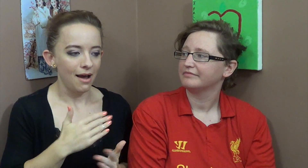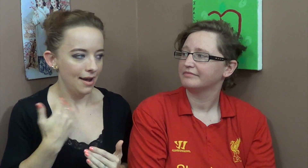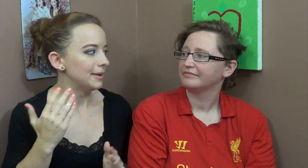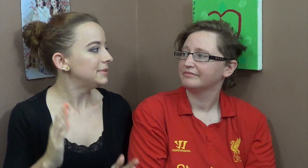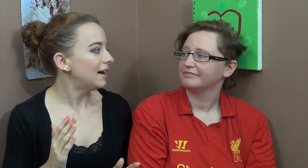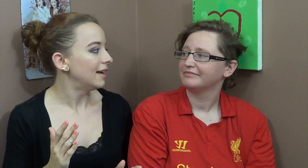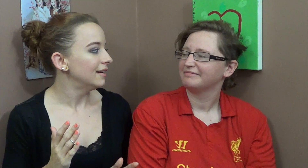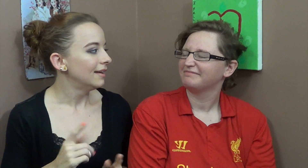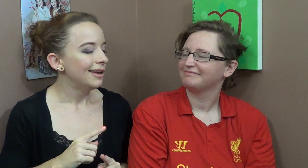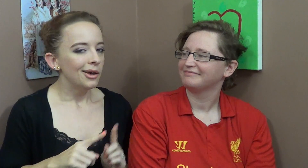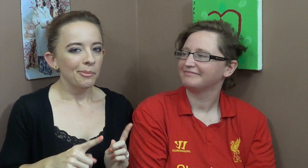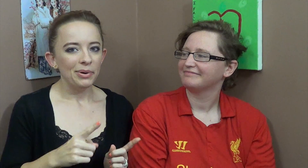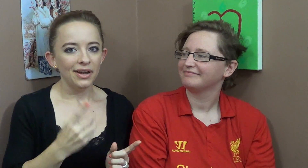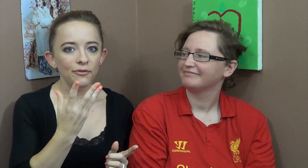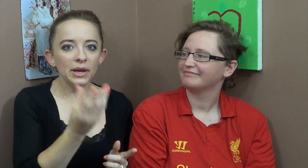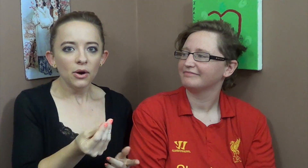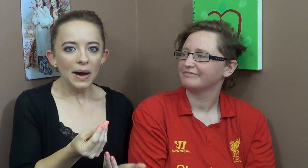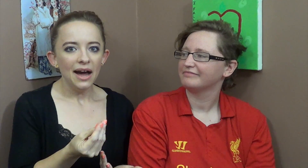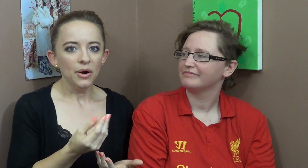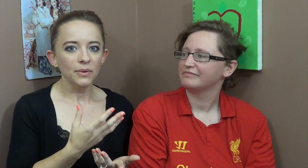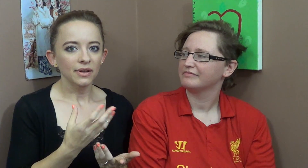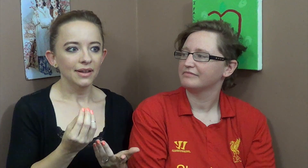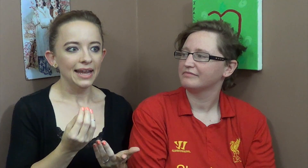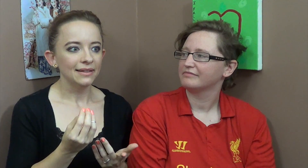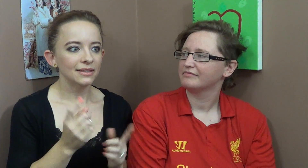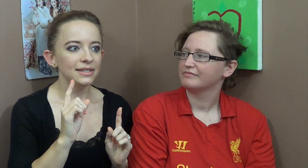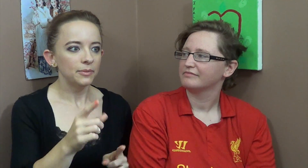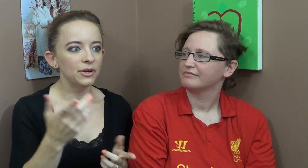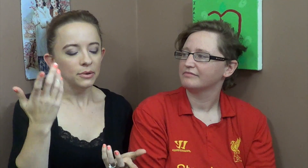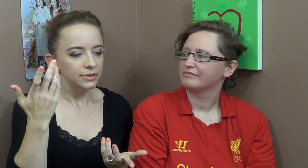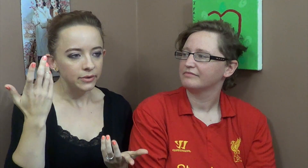I am done, but if we go out and let's say we go